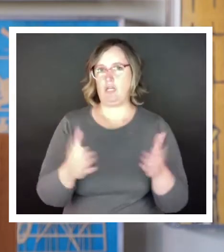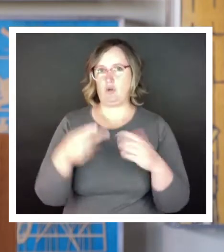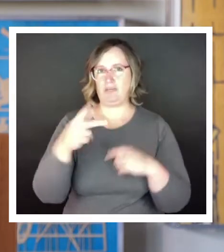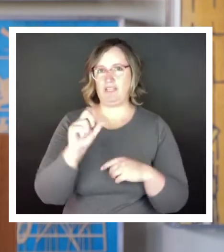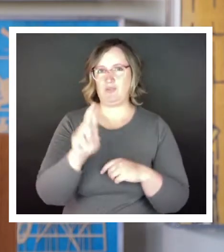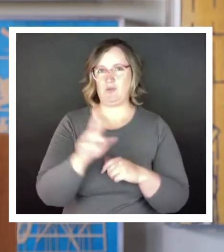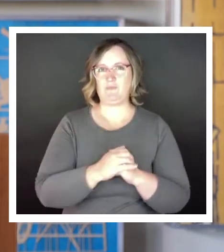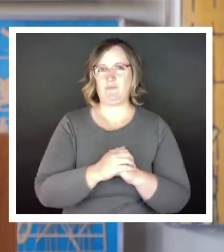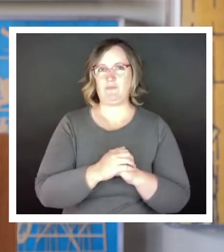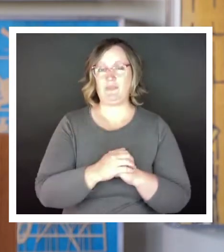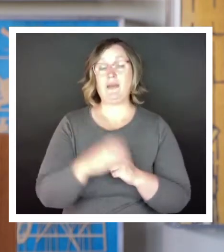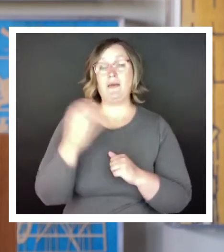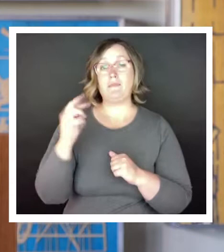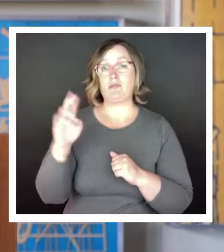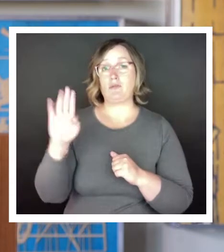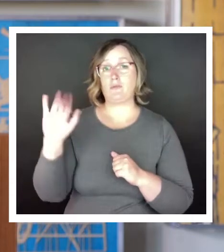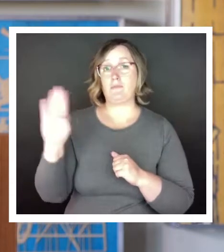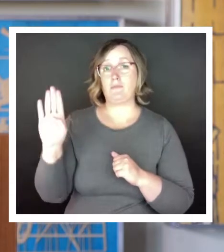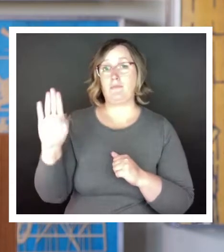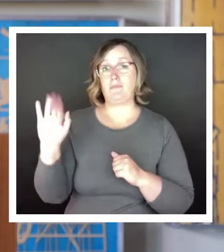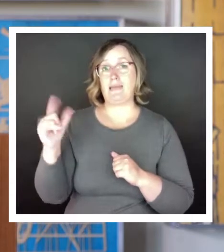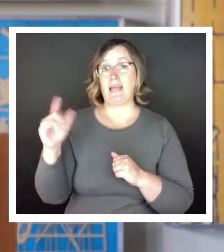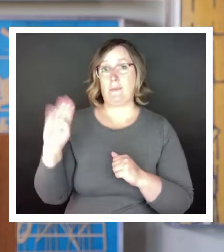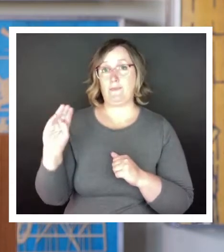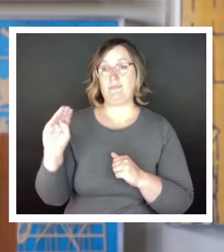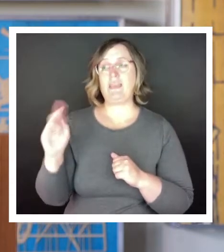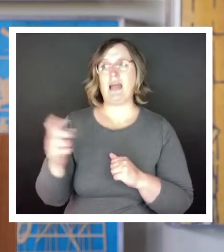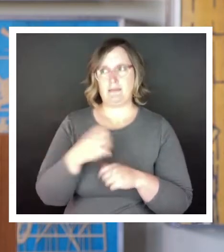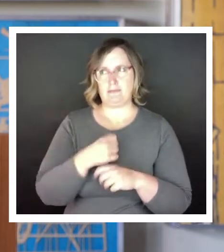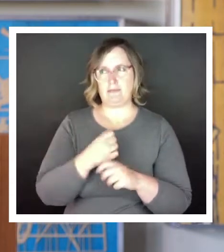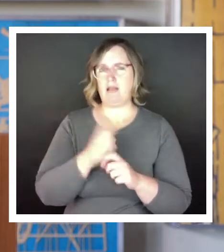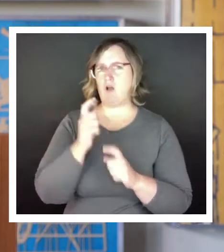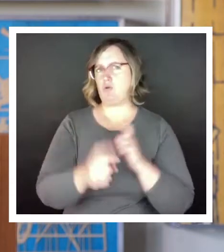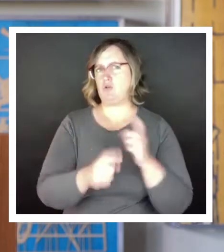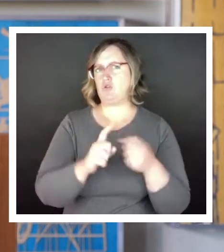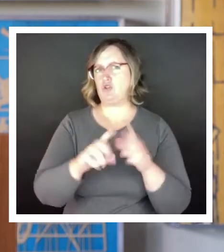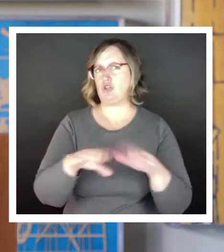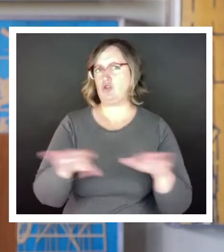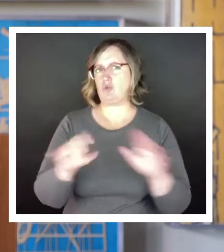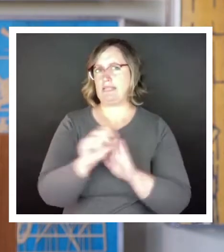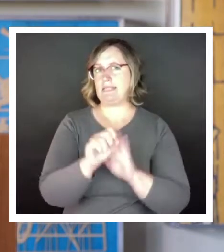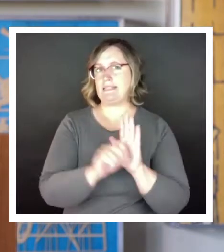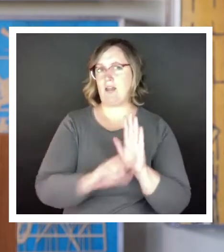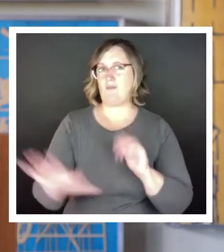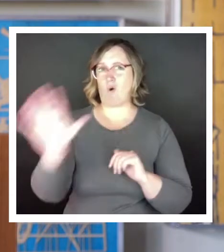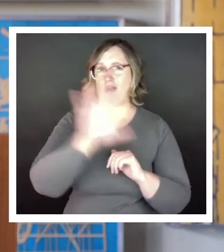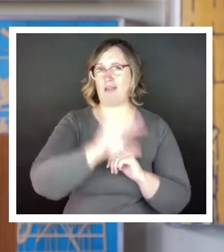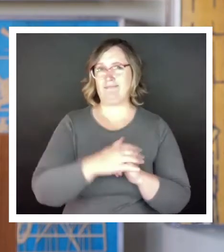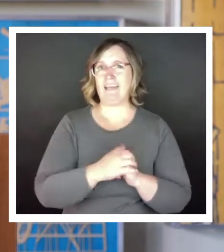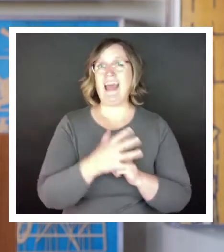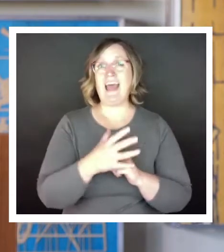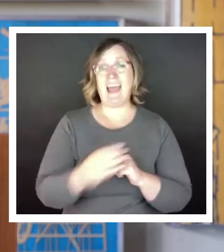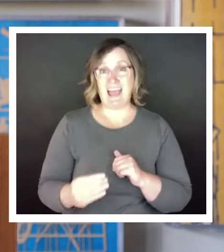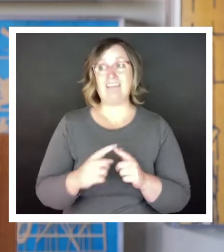Mr. Bigham has made exceptional contributions to the children of the state of Oregon, advocating on the behalf of people with disabilities